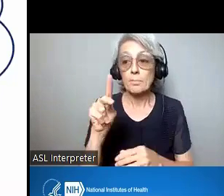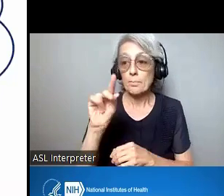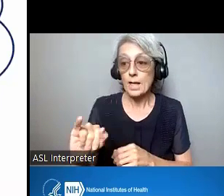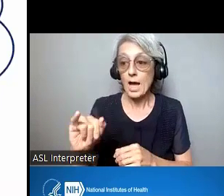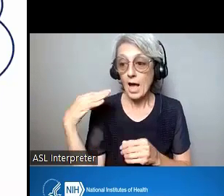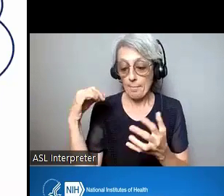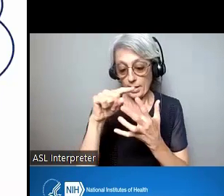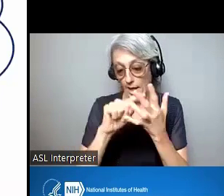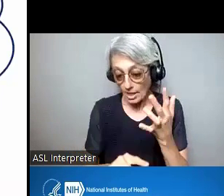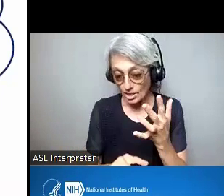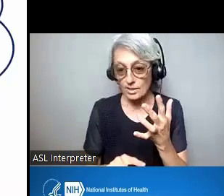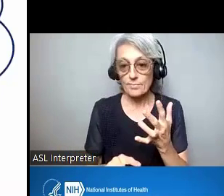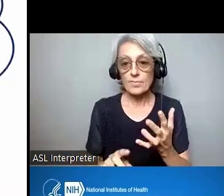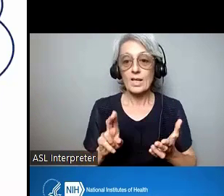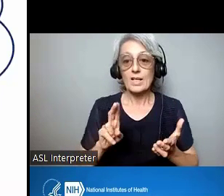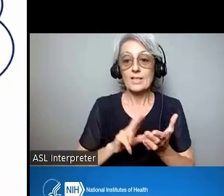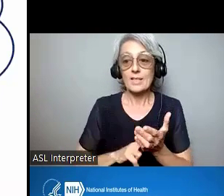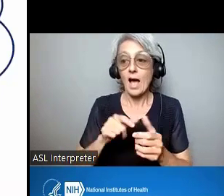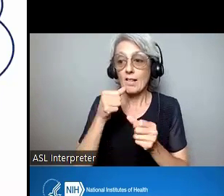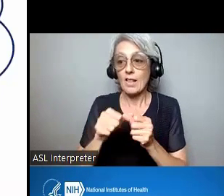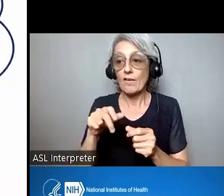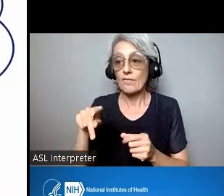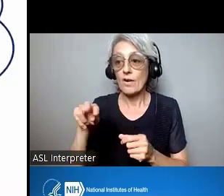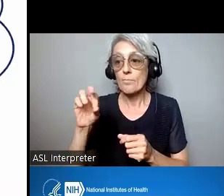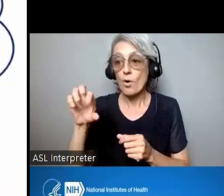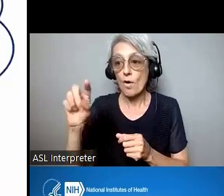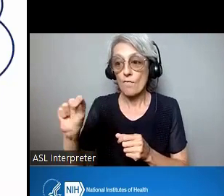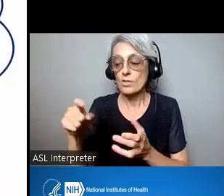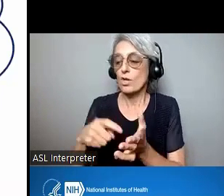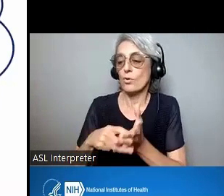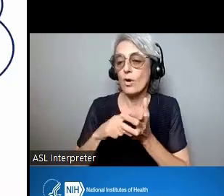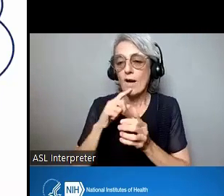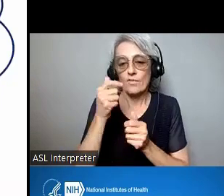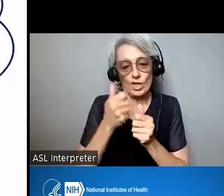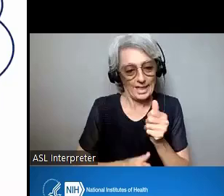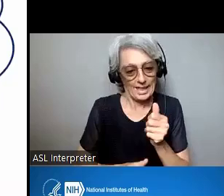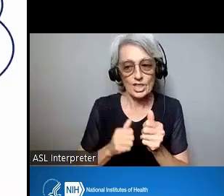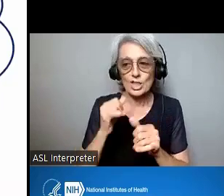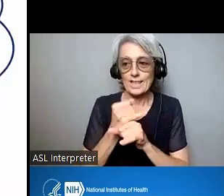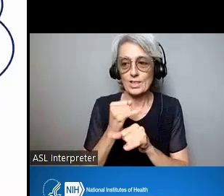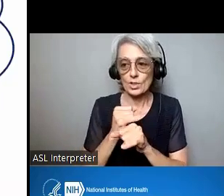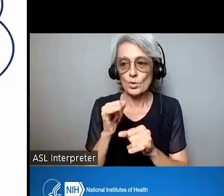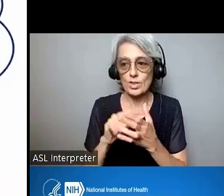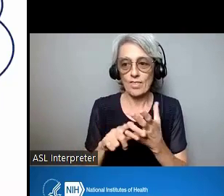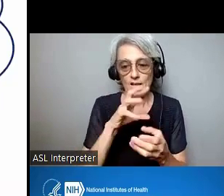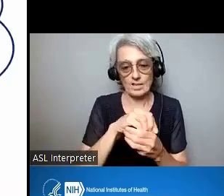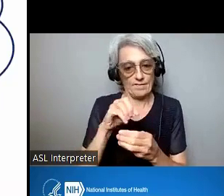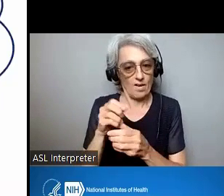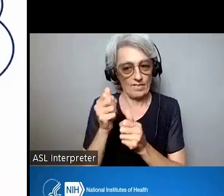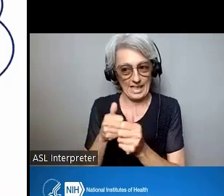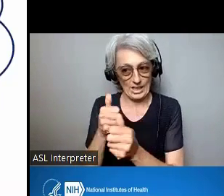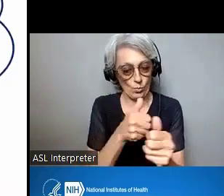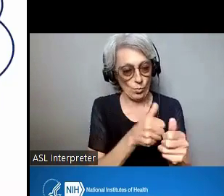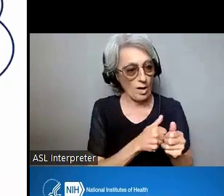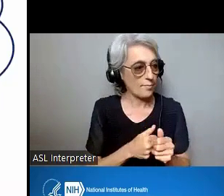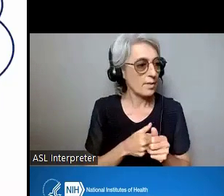a signed Provost letter is required from each involved institution. Please review the NOFO for detailed instructions